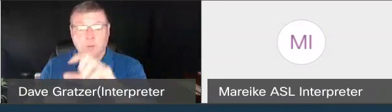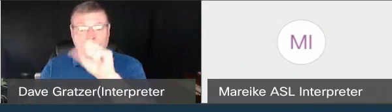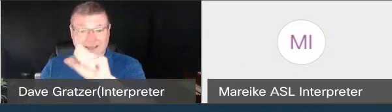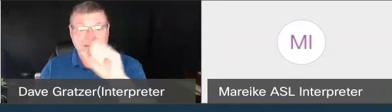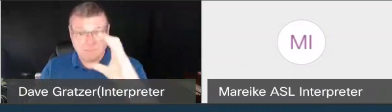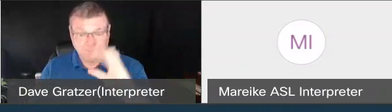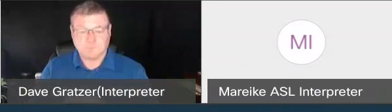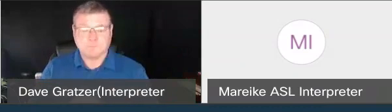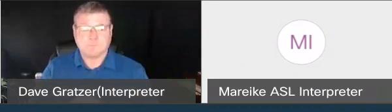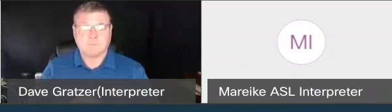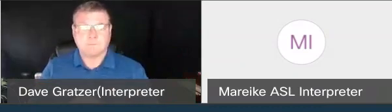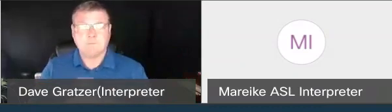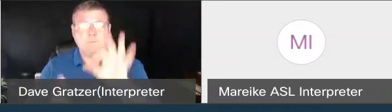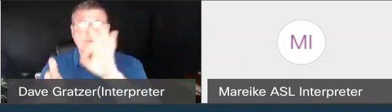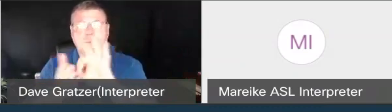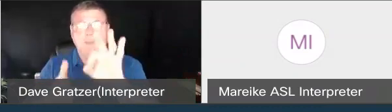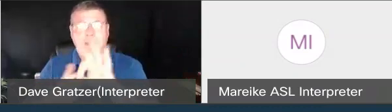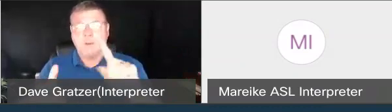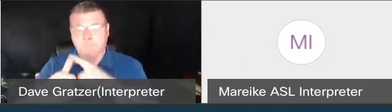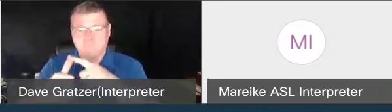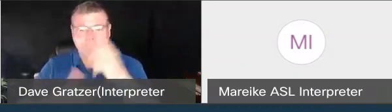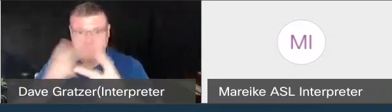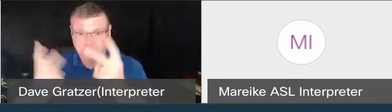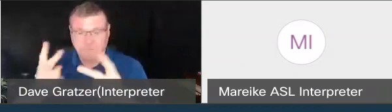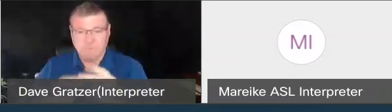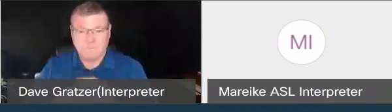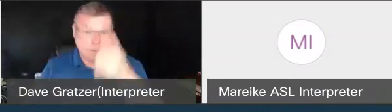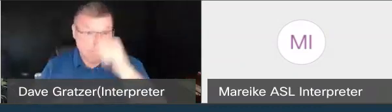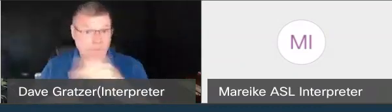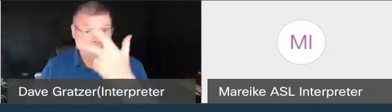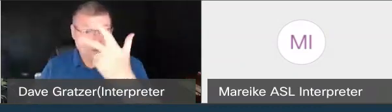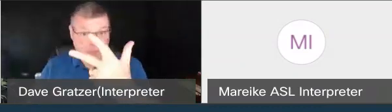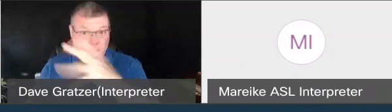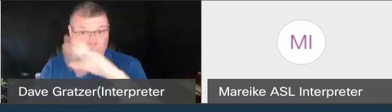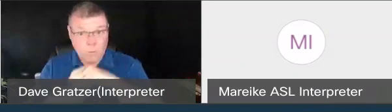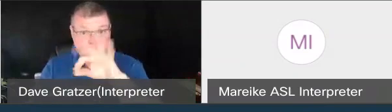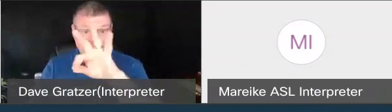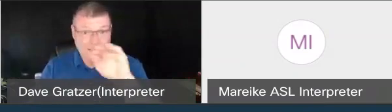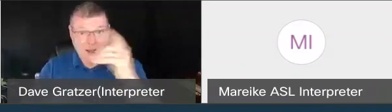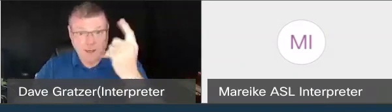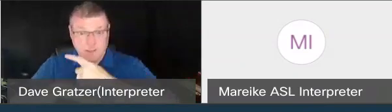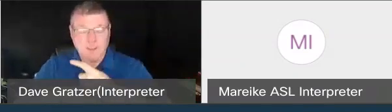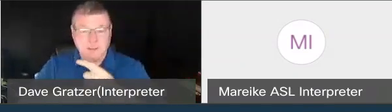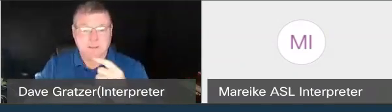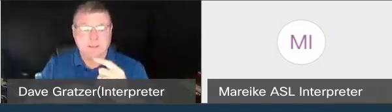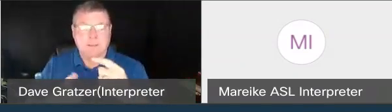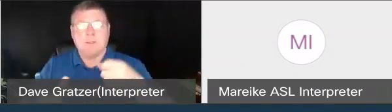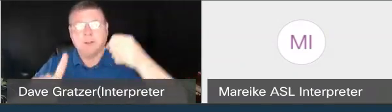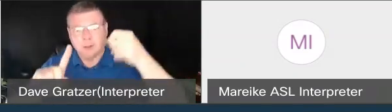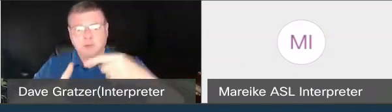Uh, it counts as a first visit. So remember, three visits in 90 days actually can trigger a legal response